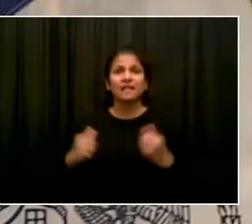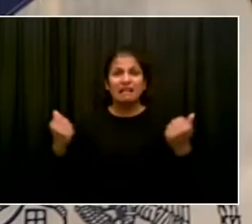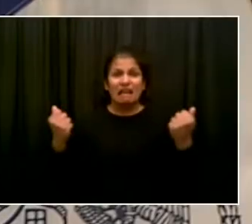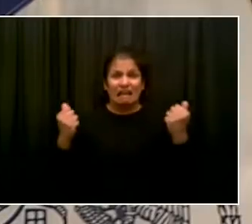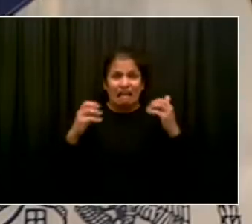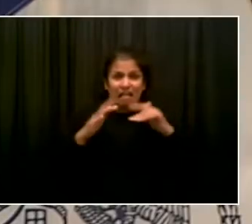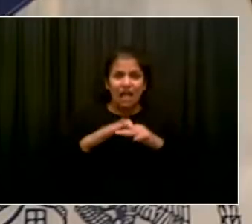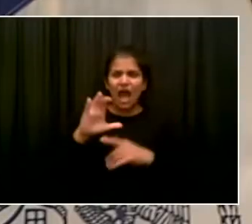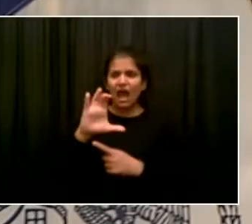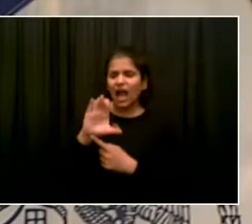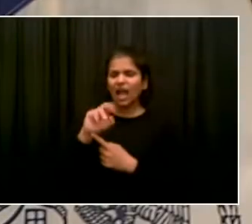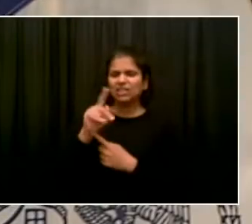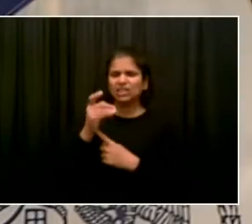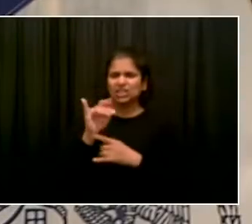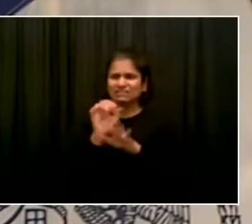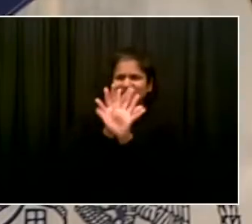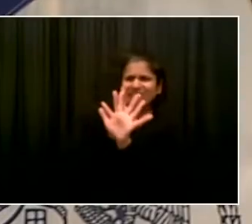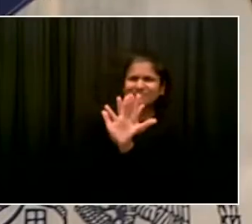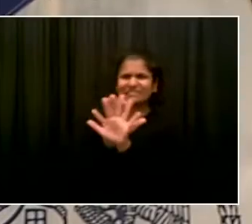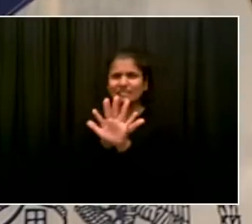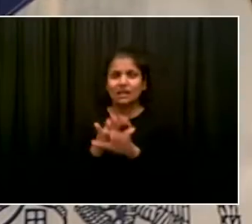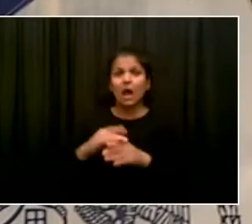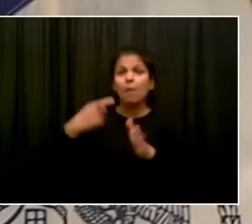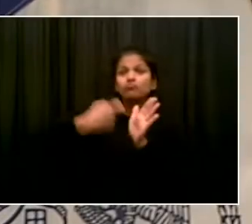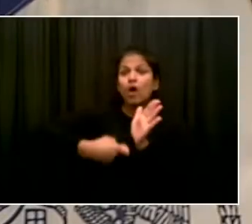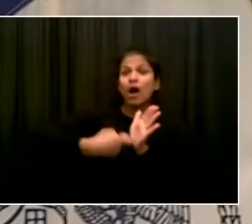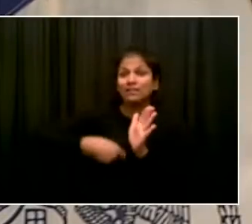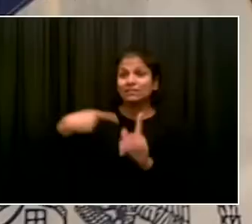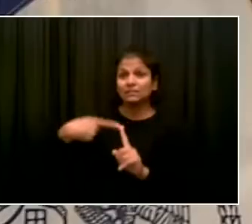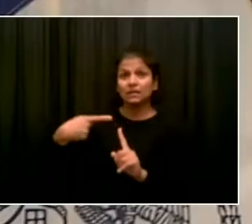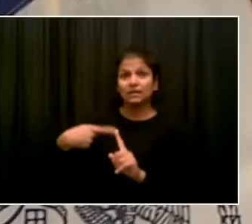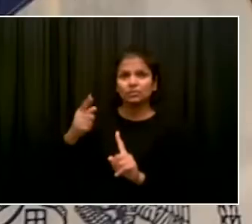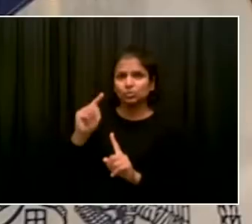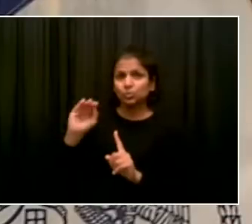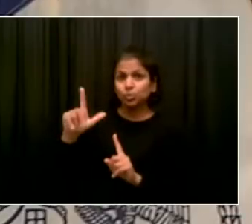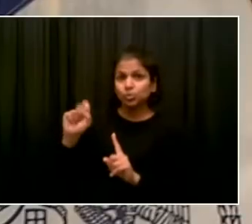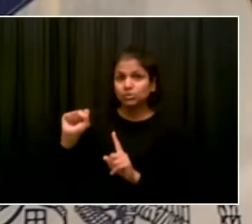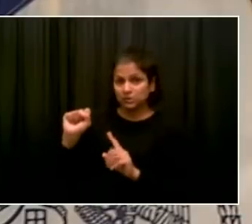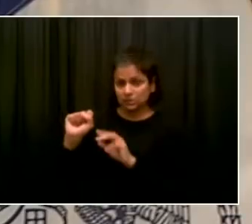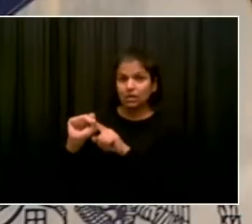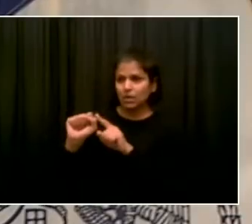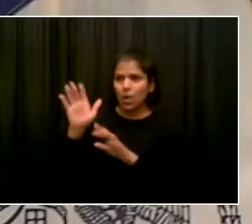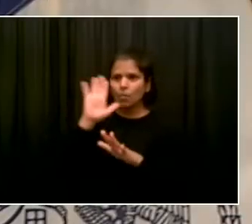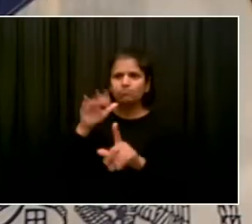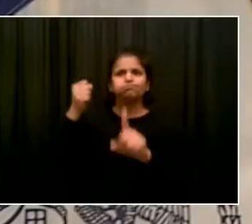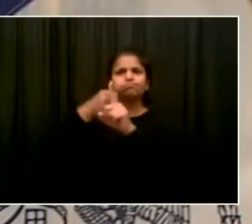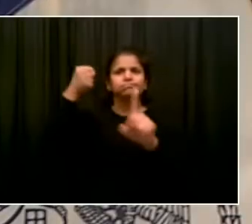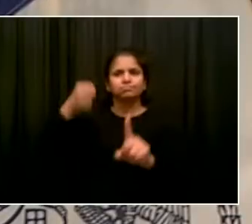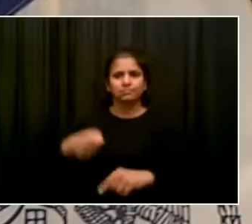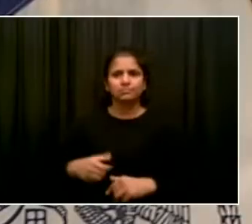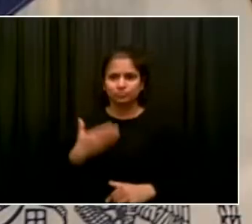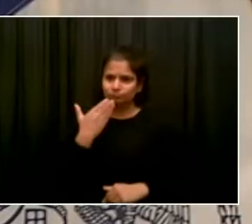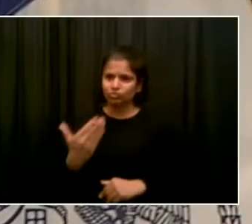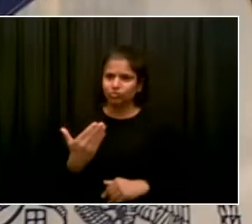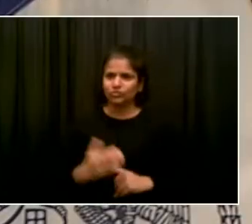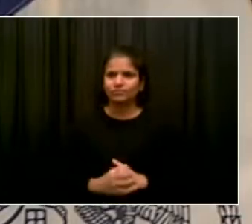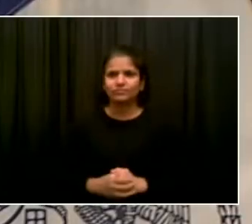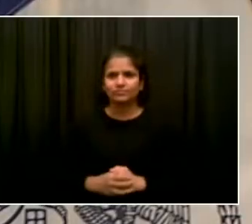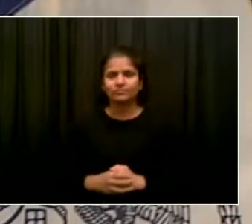NUMBER OF CARS COMING IN. IT IS ALL CONNECTED AND I THINK IN THIS NEXT FEWYE ARS YOU WILL SEE THOSE SPEEDS GO UP AND MORE AND